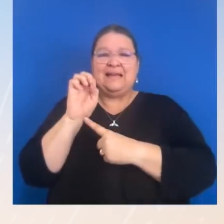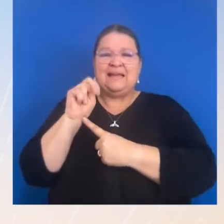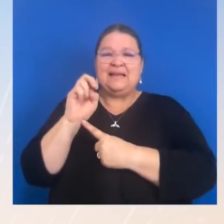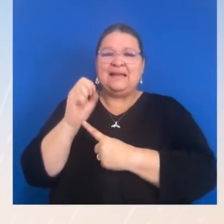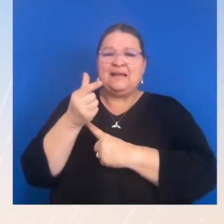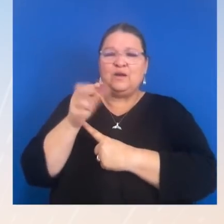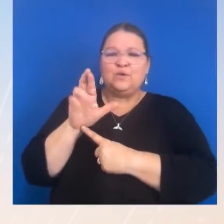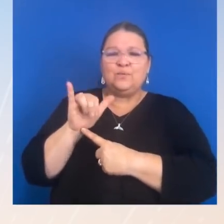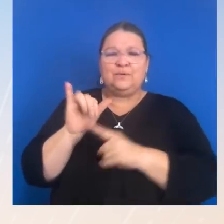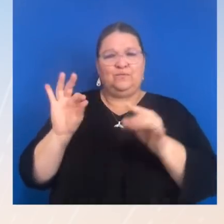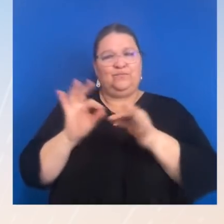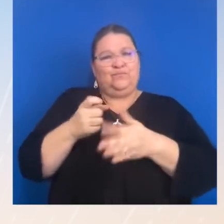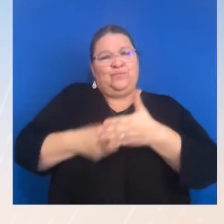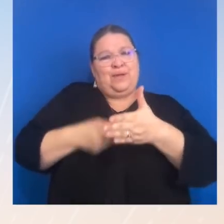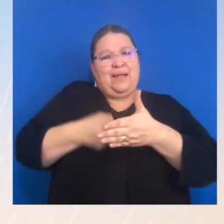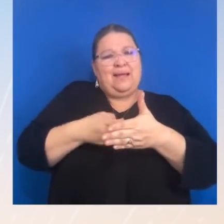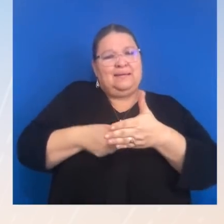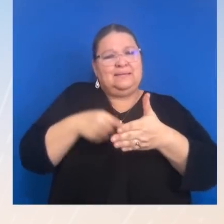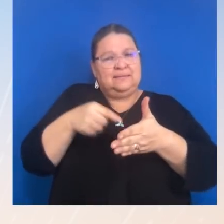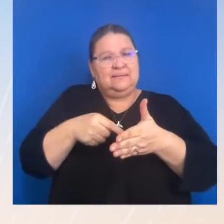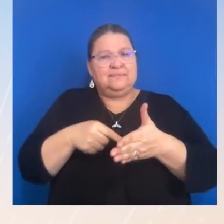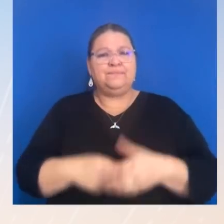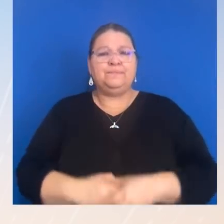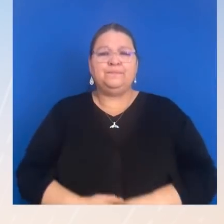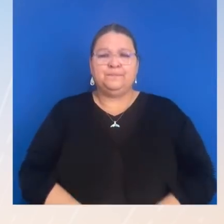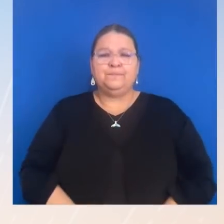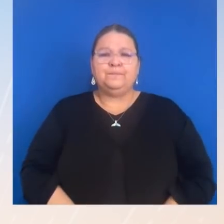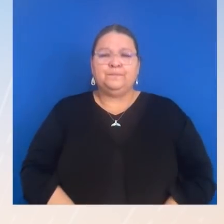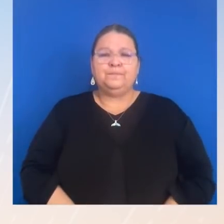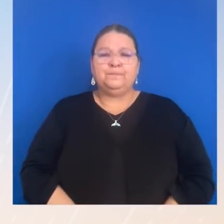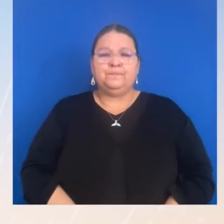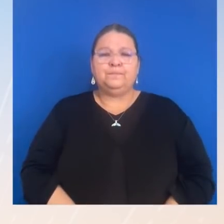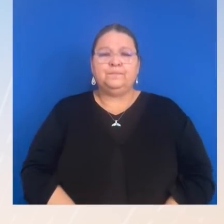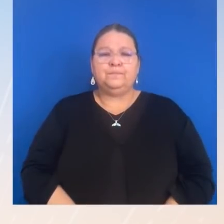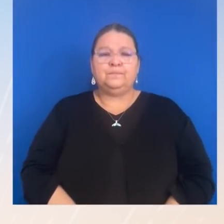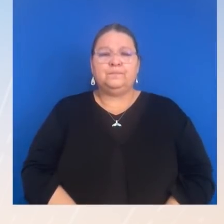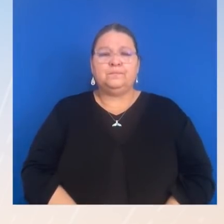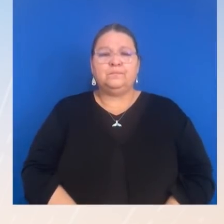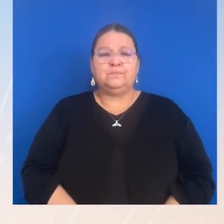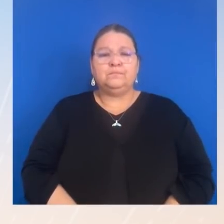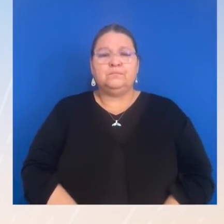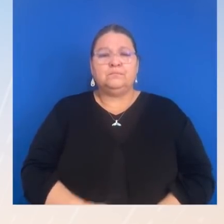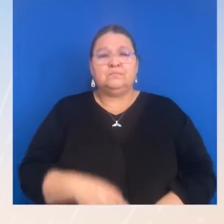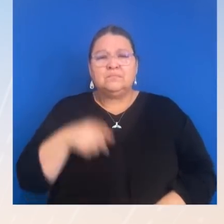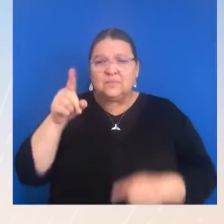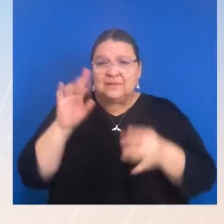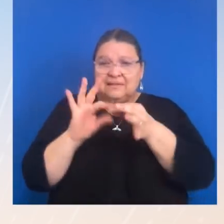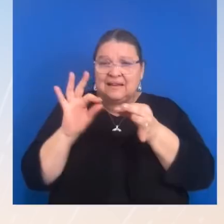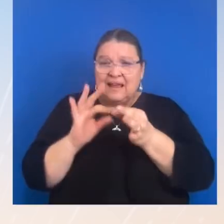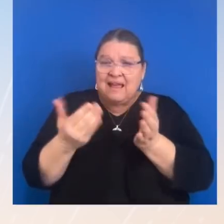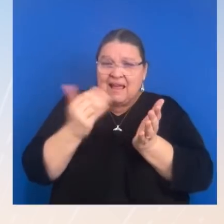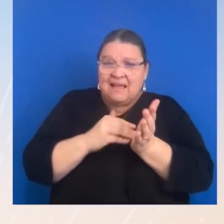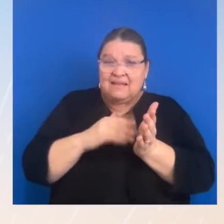and you've noted before that inflation is going to wane or is expected to wane by the end of the year. Is that still your belief? Ms. Psaki: These --